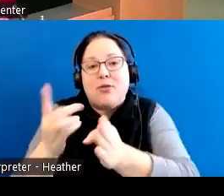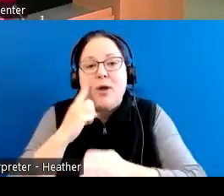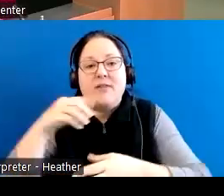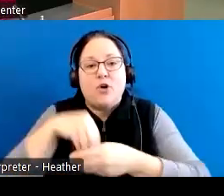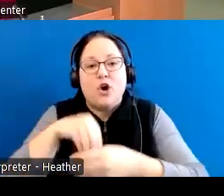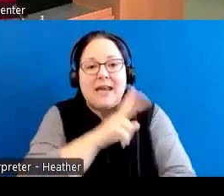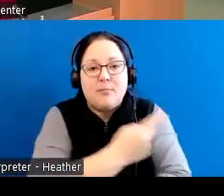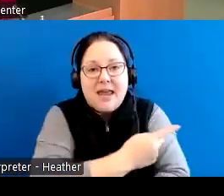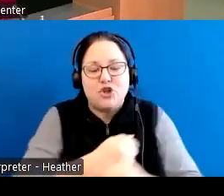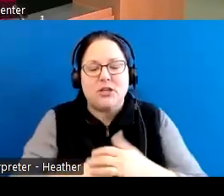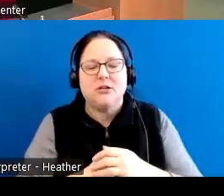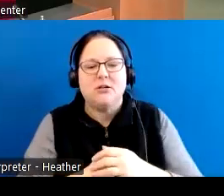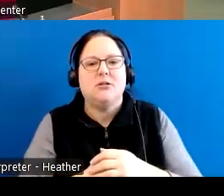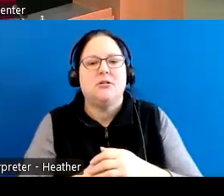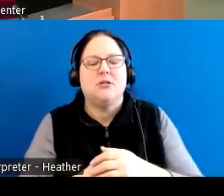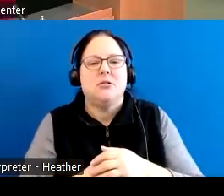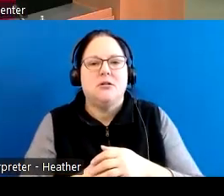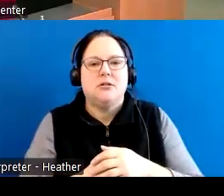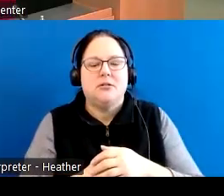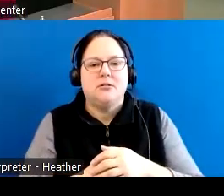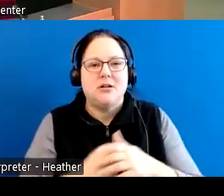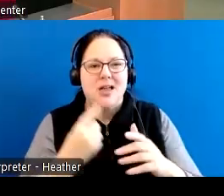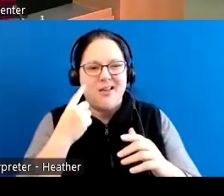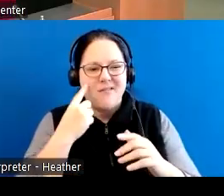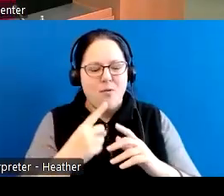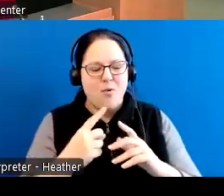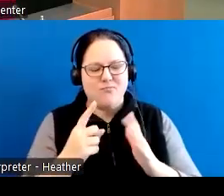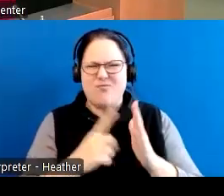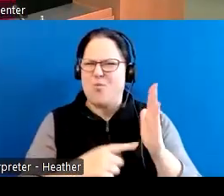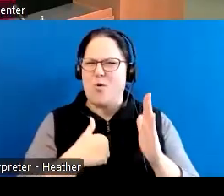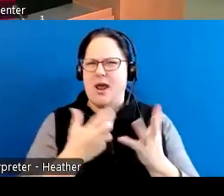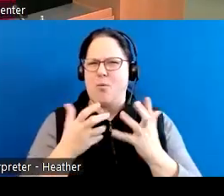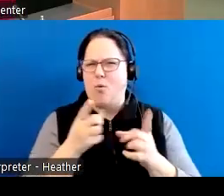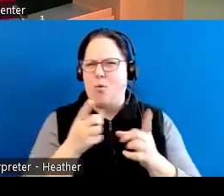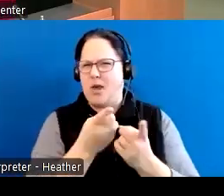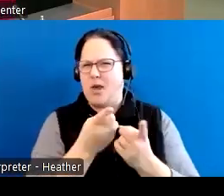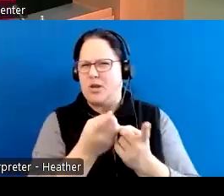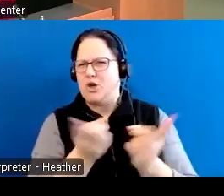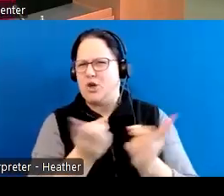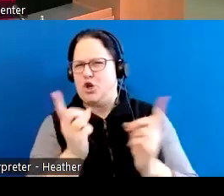of setting the stage and what I would invite people to think about as you're hearing more,